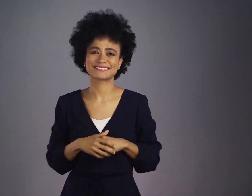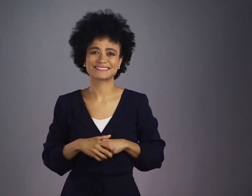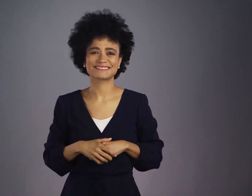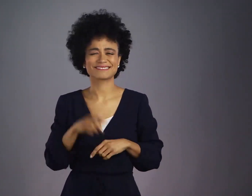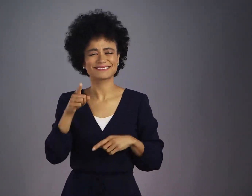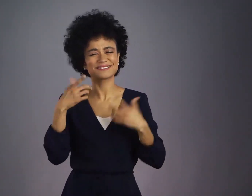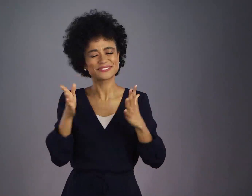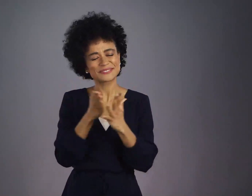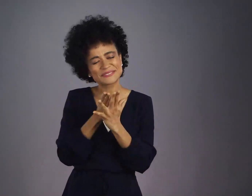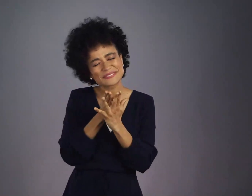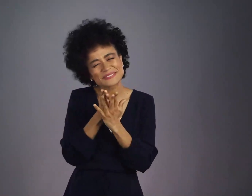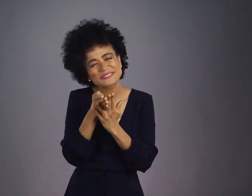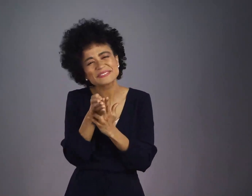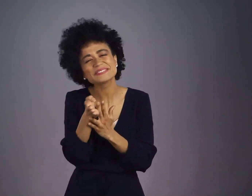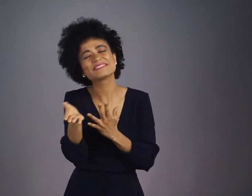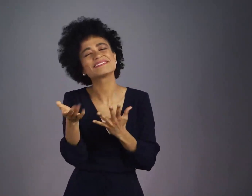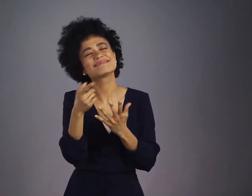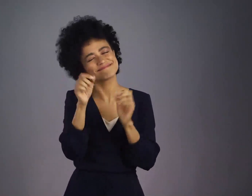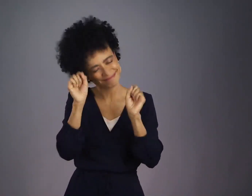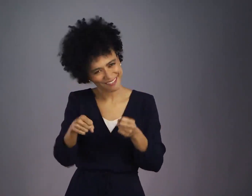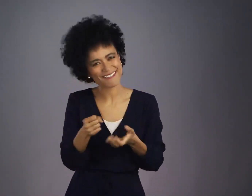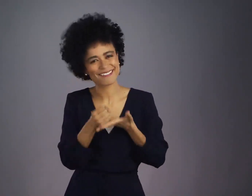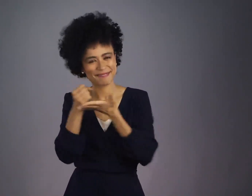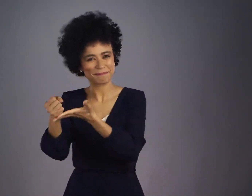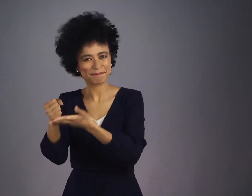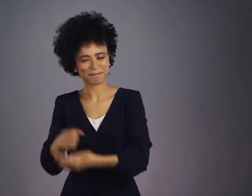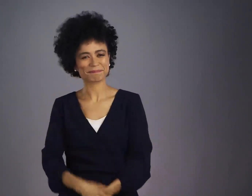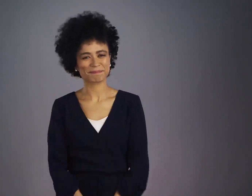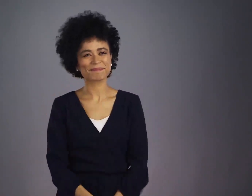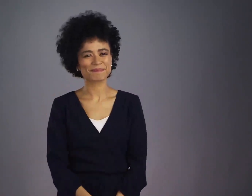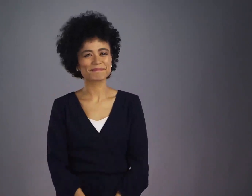They need the counsel and love of a woman who has gone through what you have.